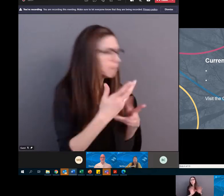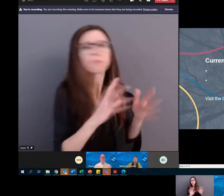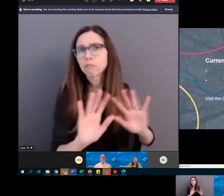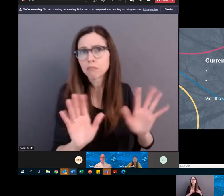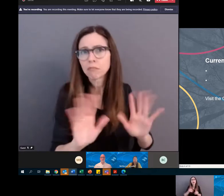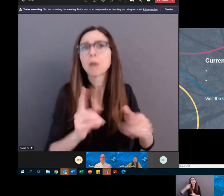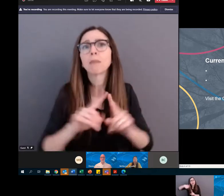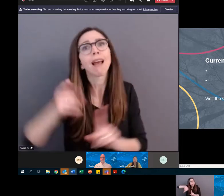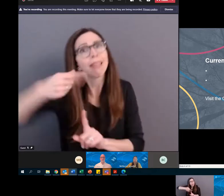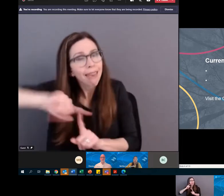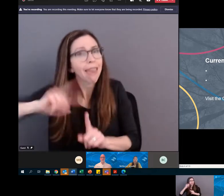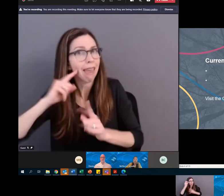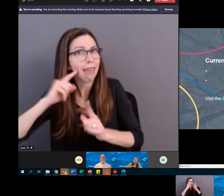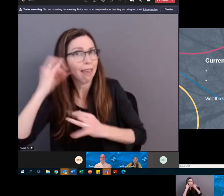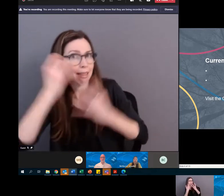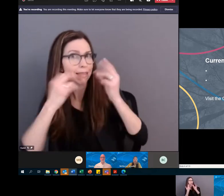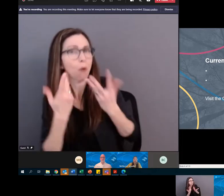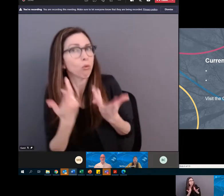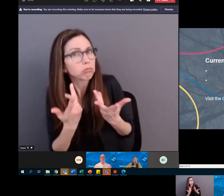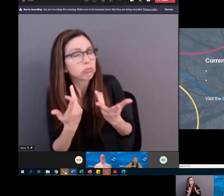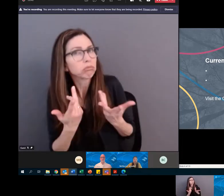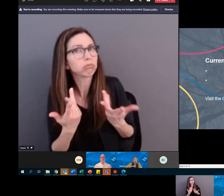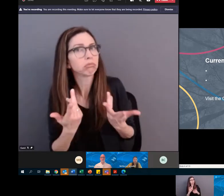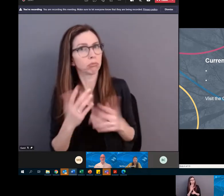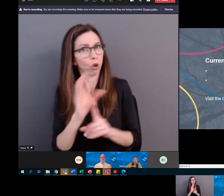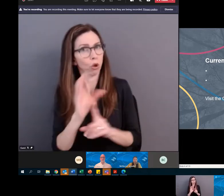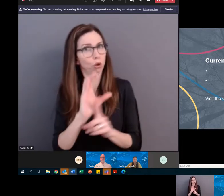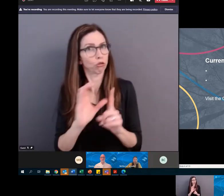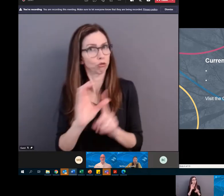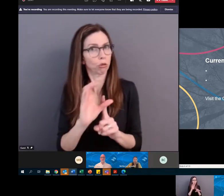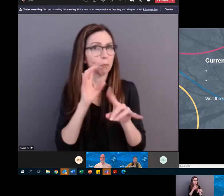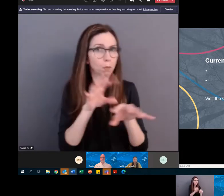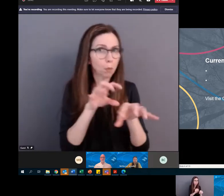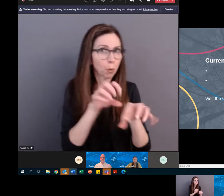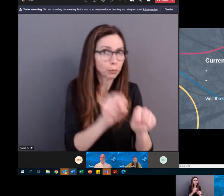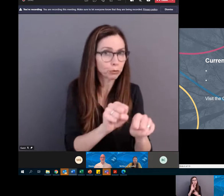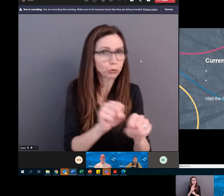and the equality of access for all communities.